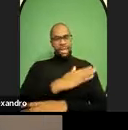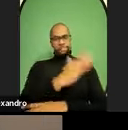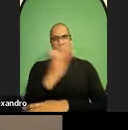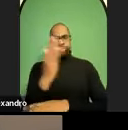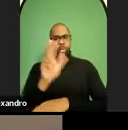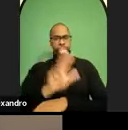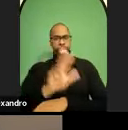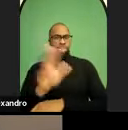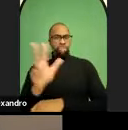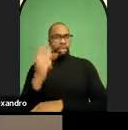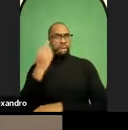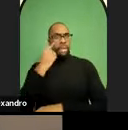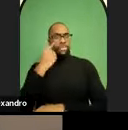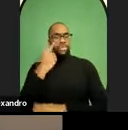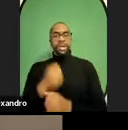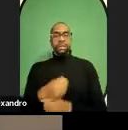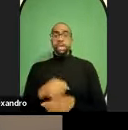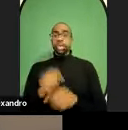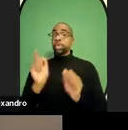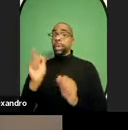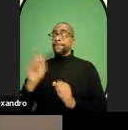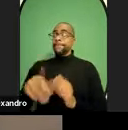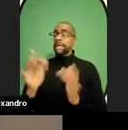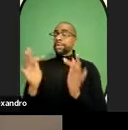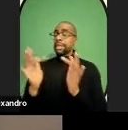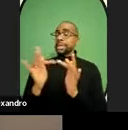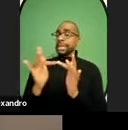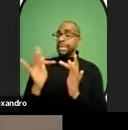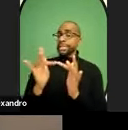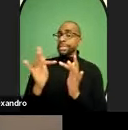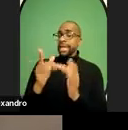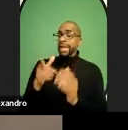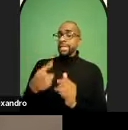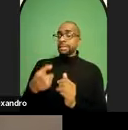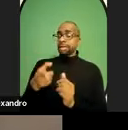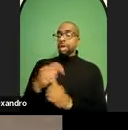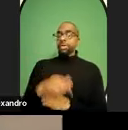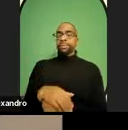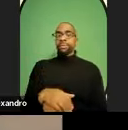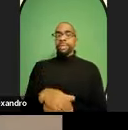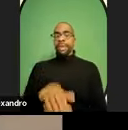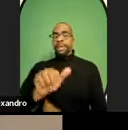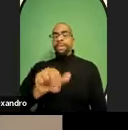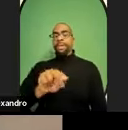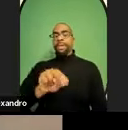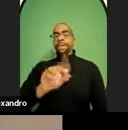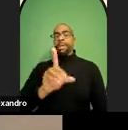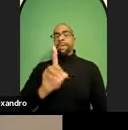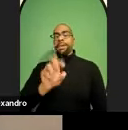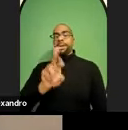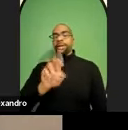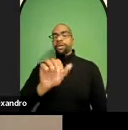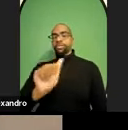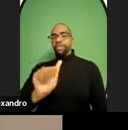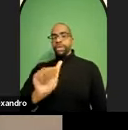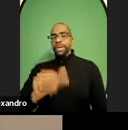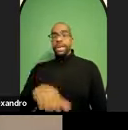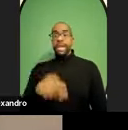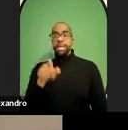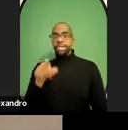going. ng to about three o'clock in the afternoon but you should just contact the contacts there Andrew contact the contacts that Andrea Dasha at Einstein.